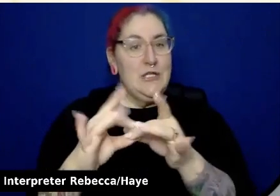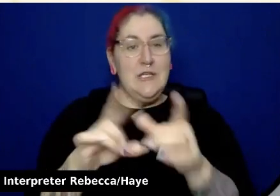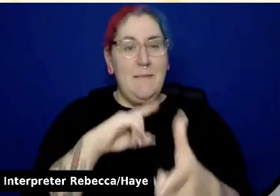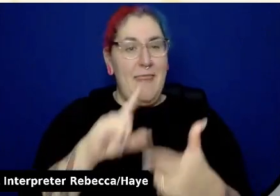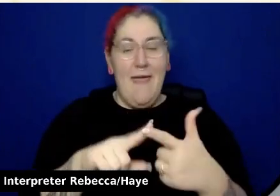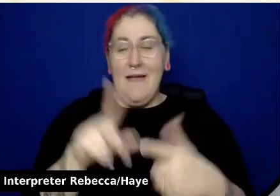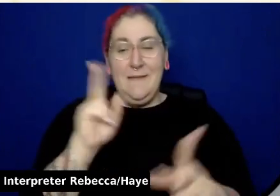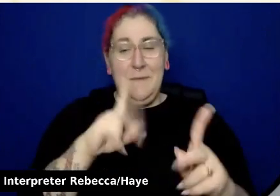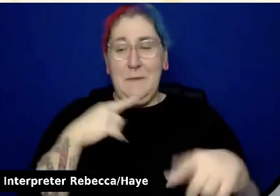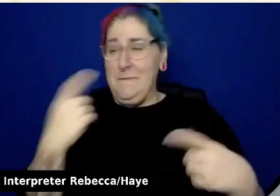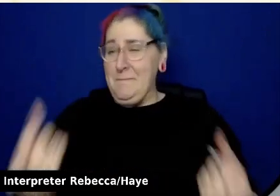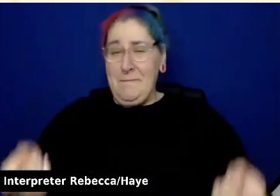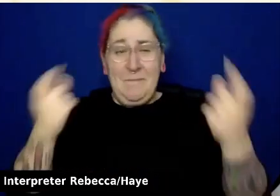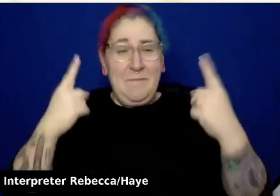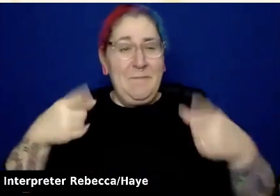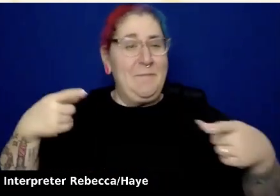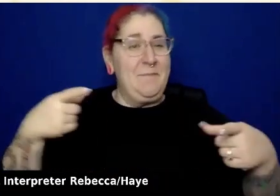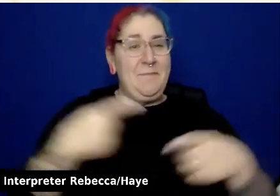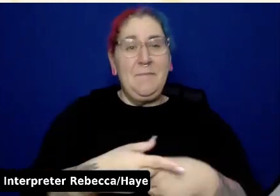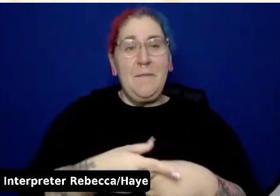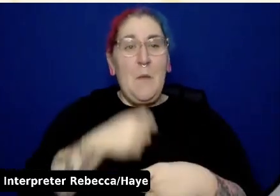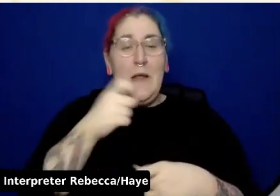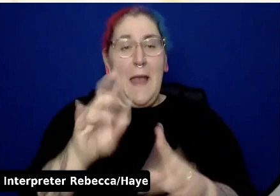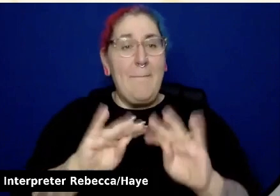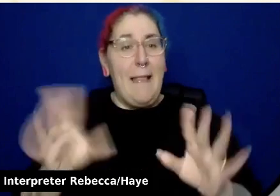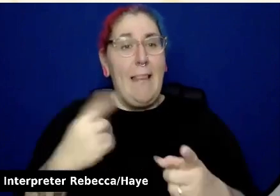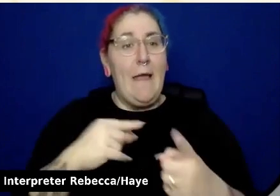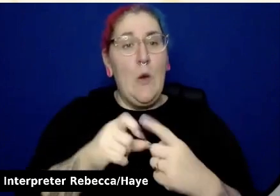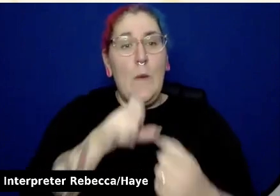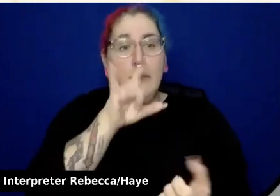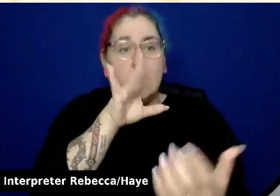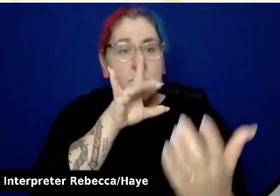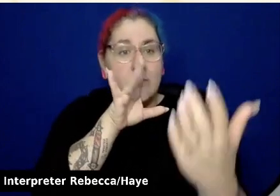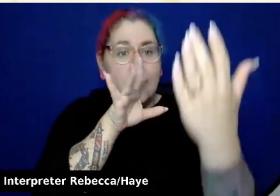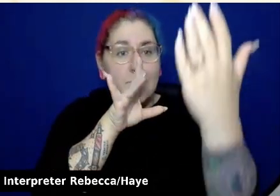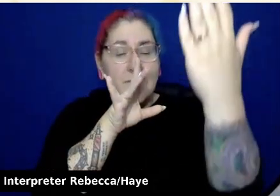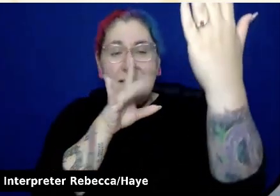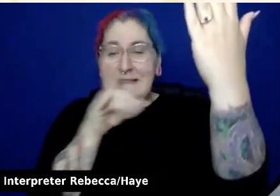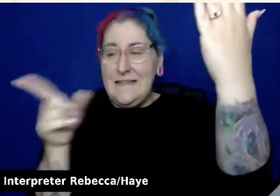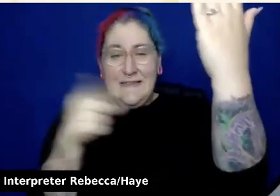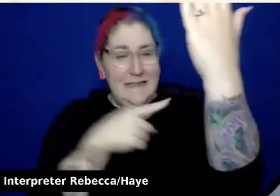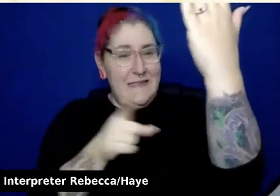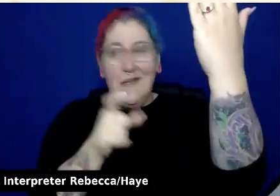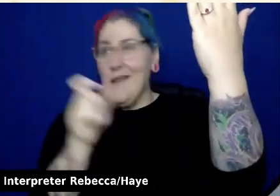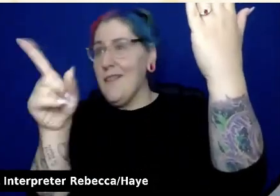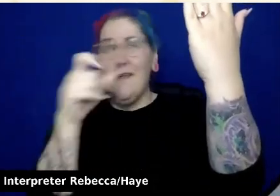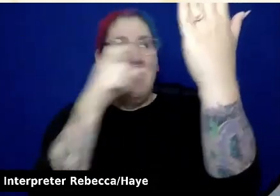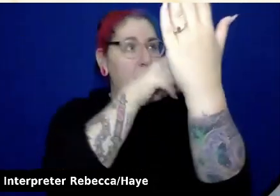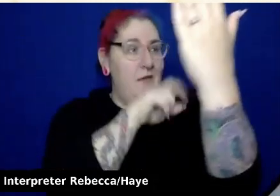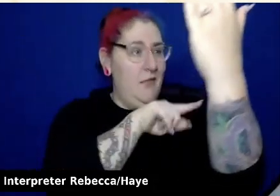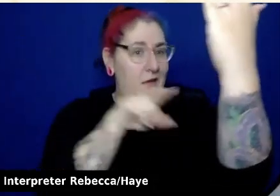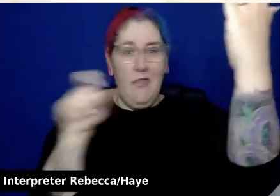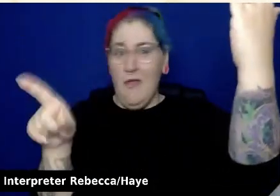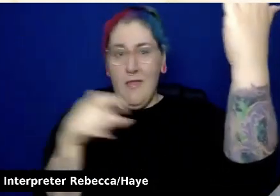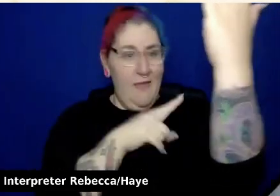So to find the issues related with parent child relationships, you can either inspect the code manually